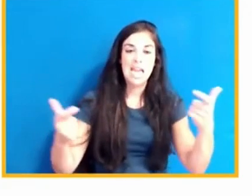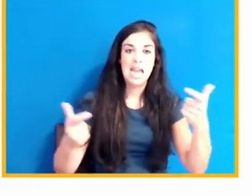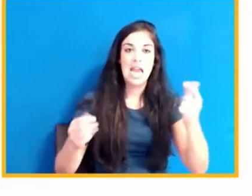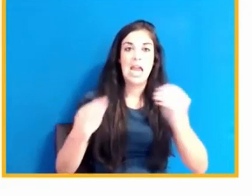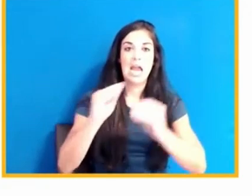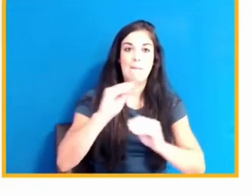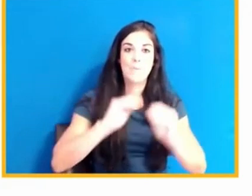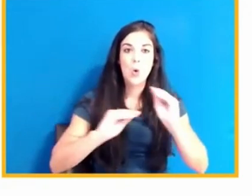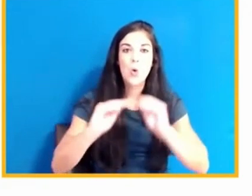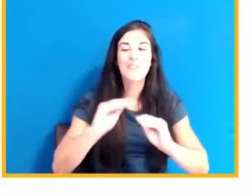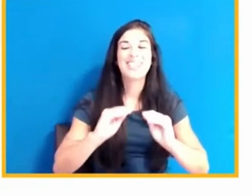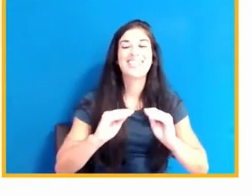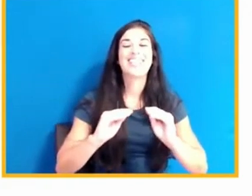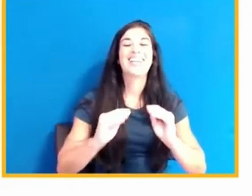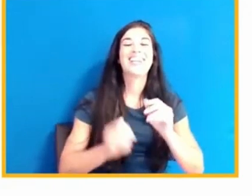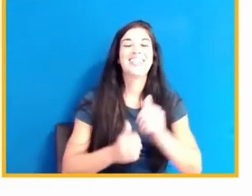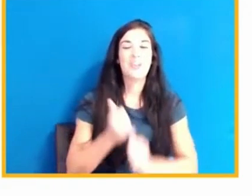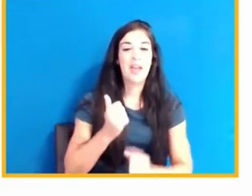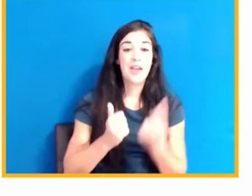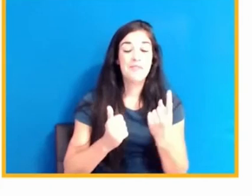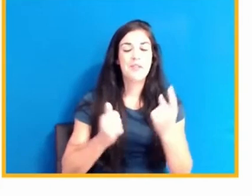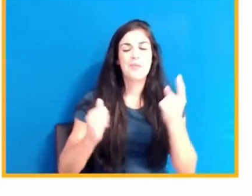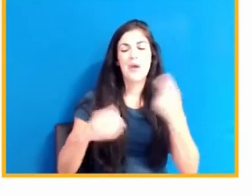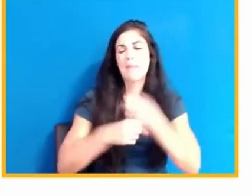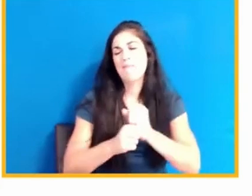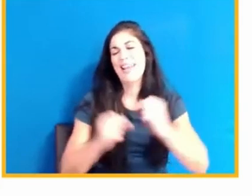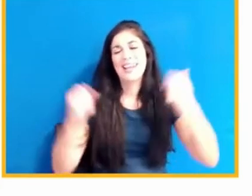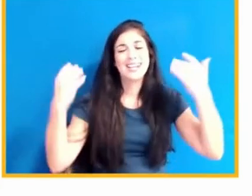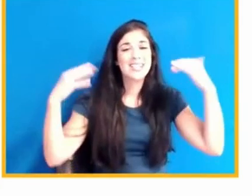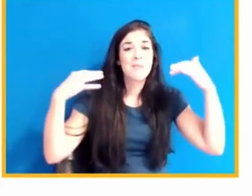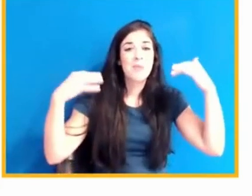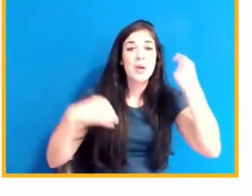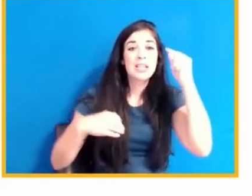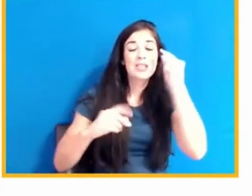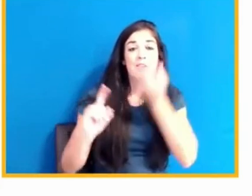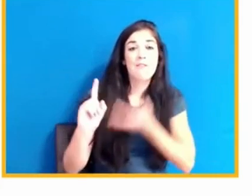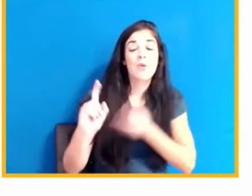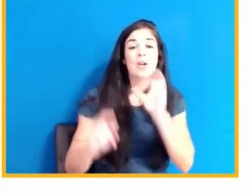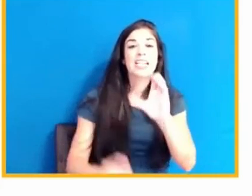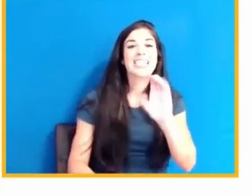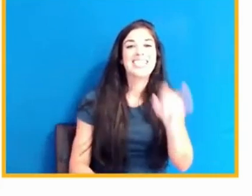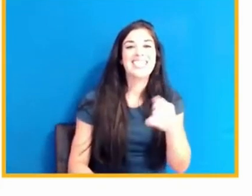So everybody, please make some noise for none other than CJ!